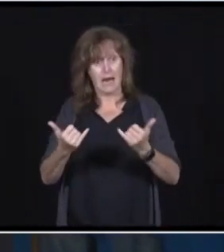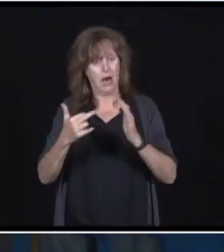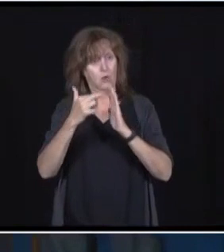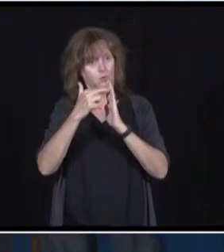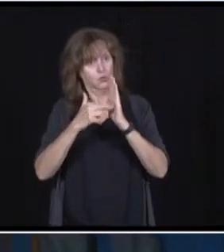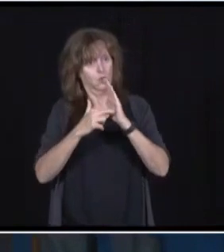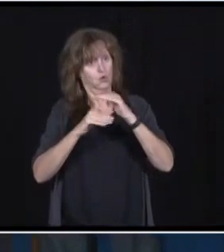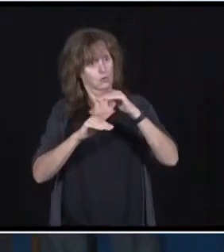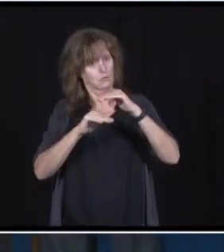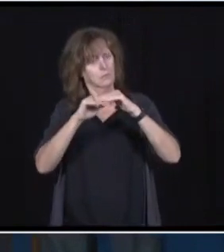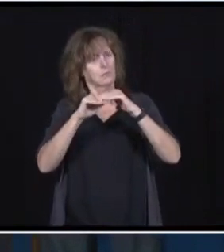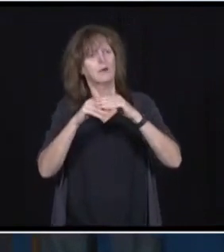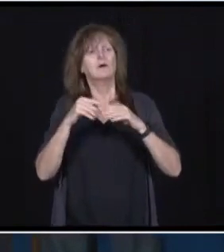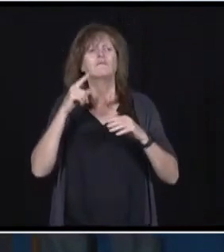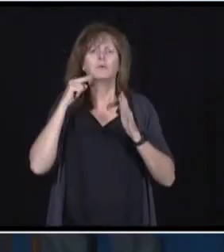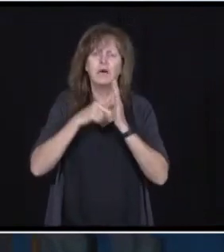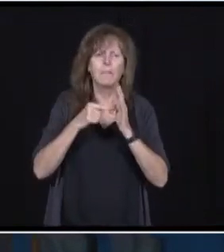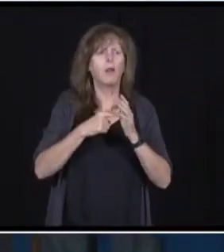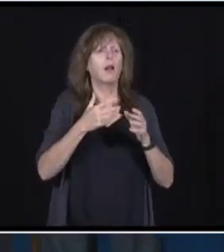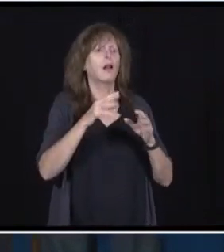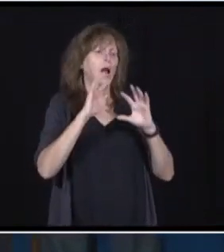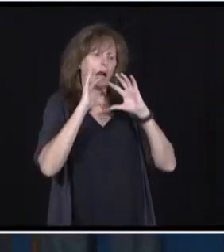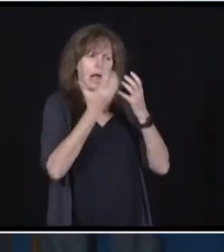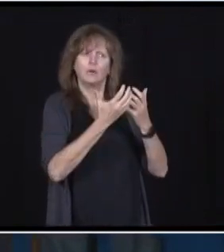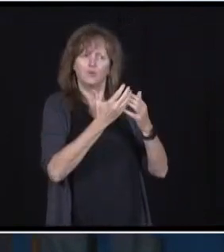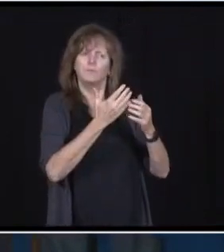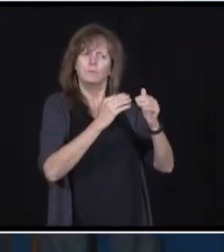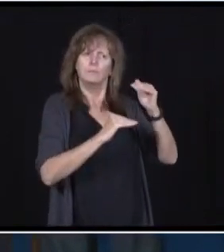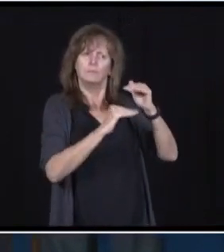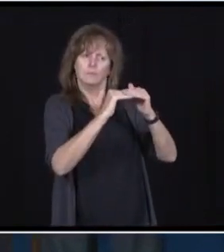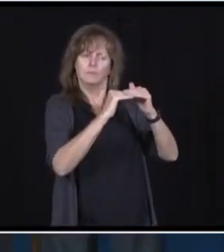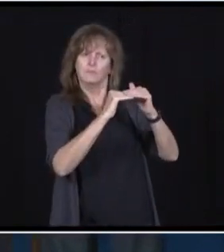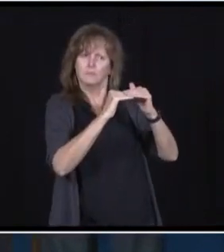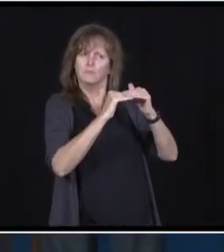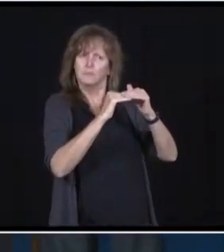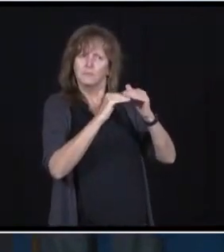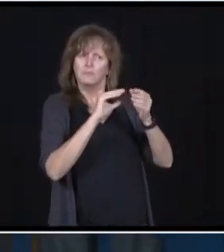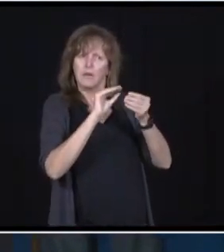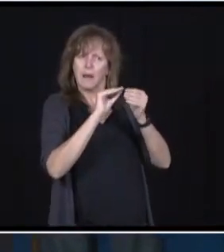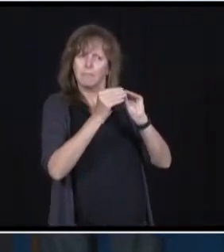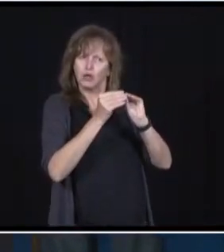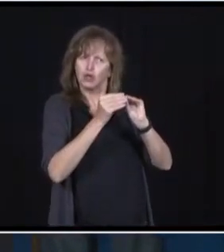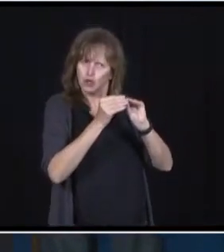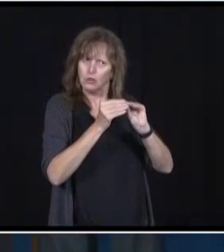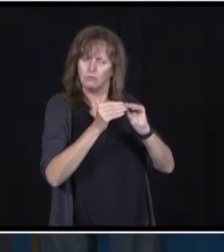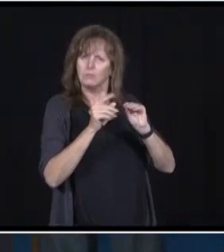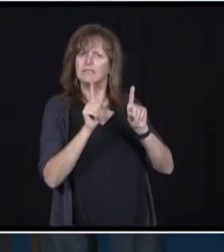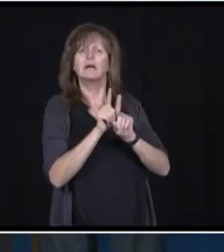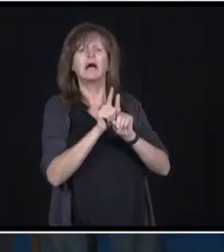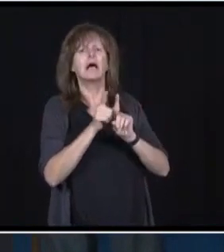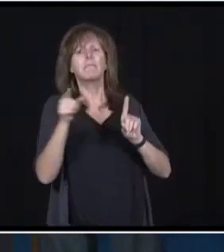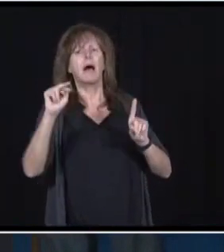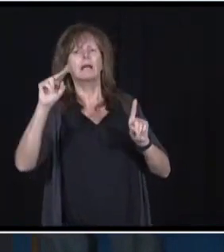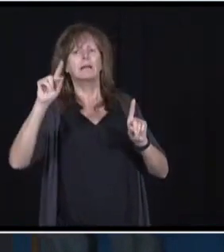of gatherings is the fact that the current rules around the Certain Classrooms for Certain Grades Are Remaining the Same.